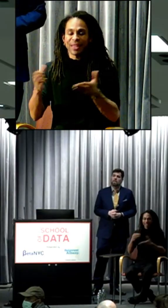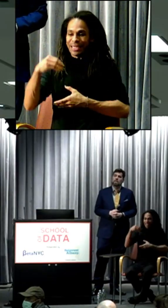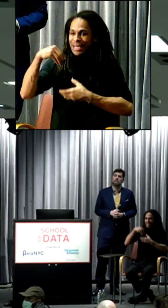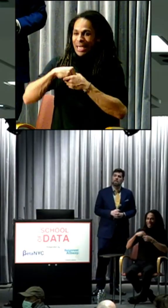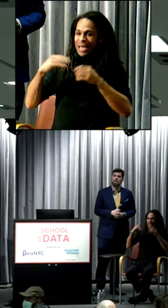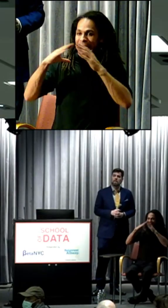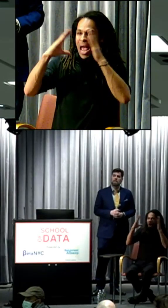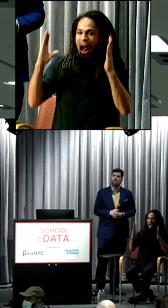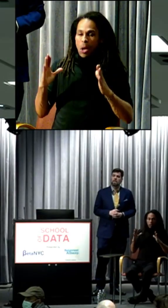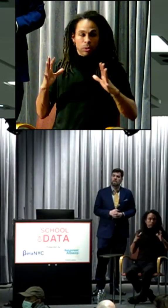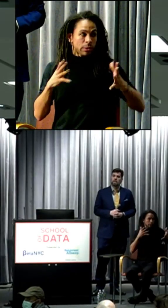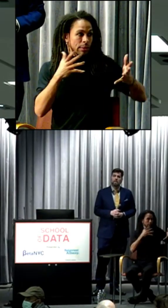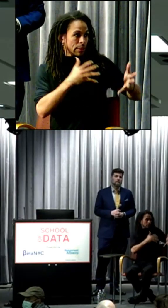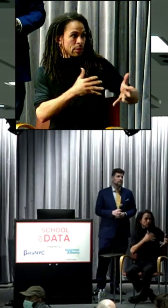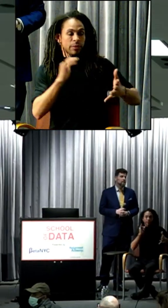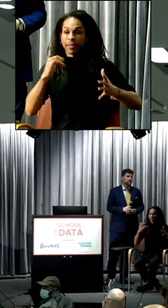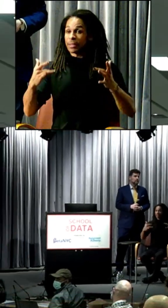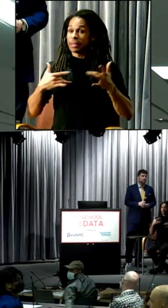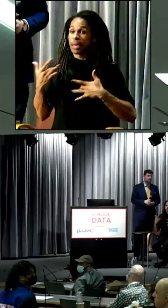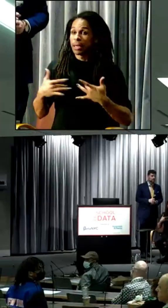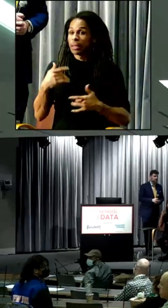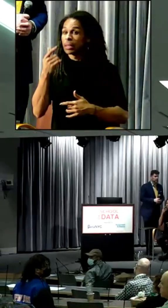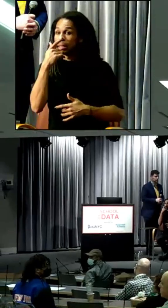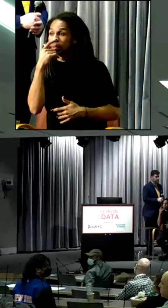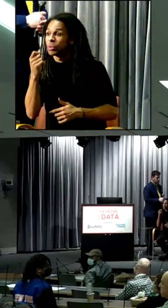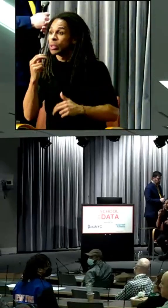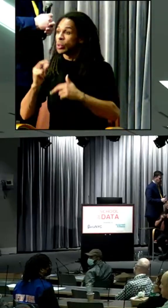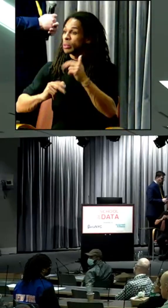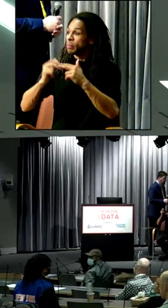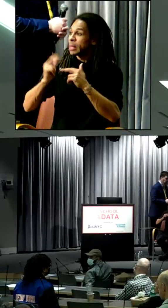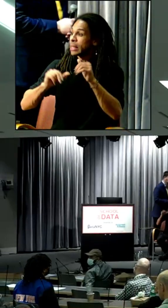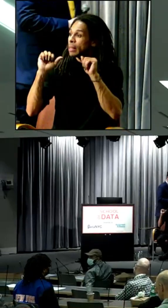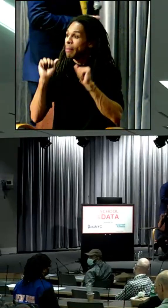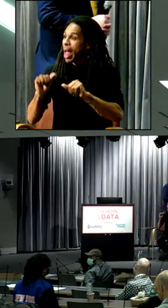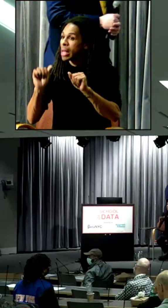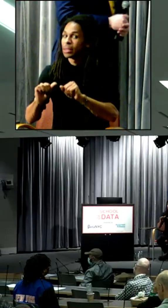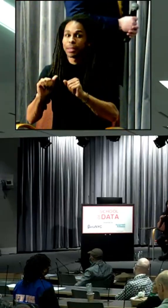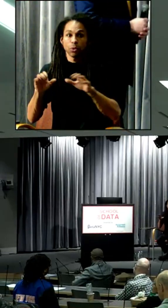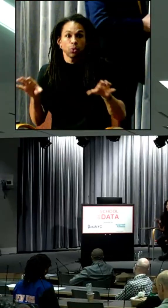Yeah. If you have more specific questions, we can definitely chat after about the specifics of it. But yeah.